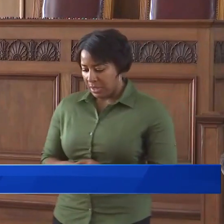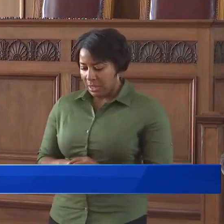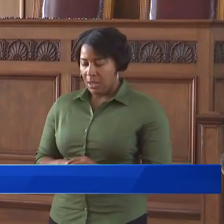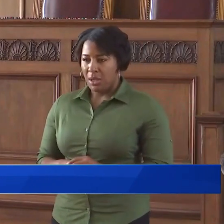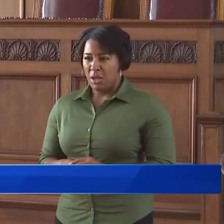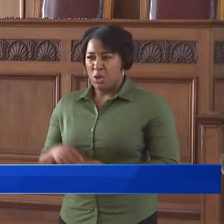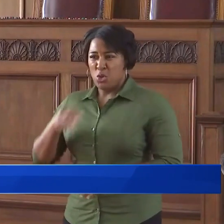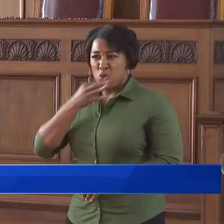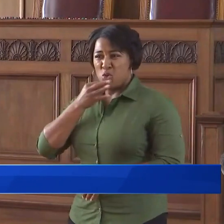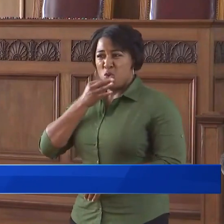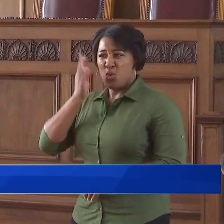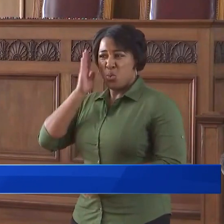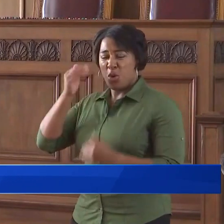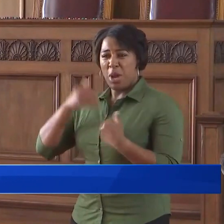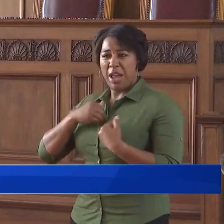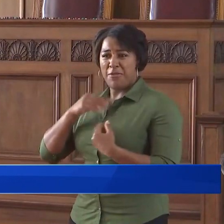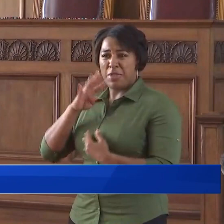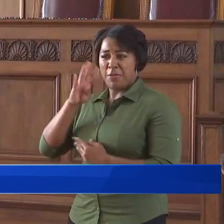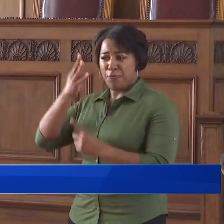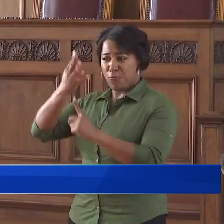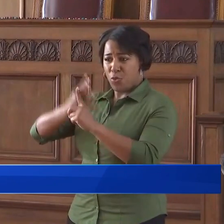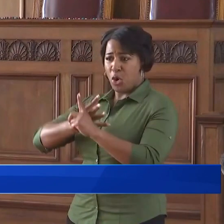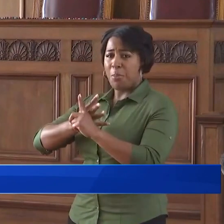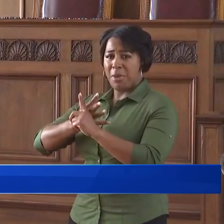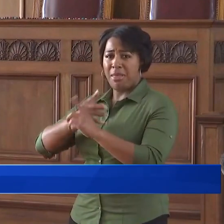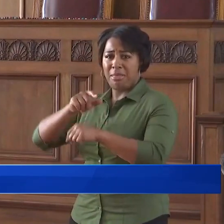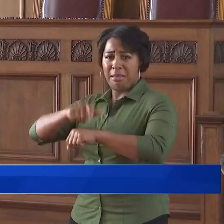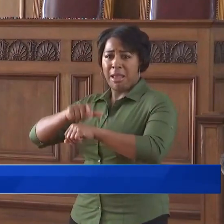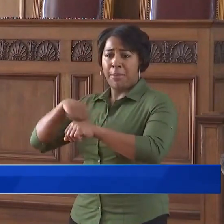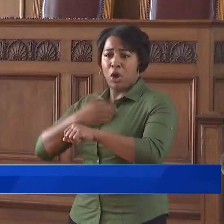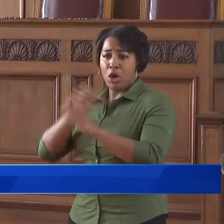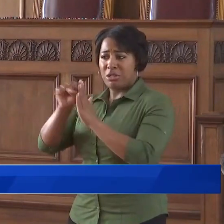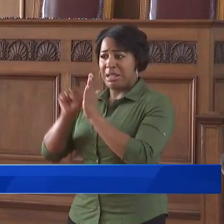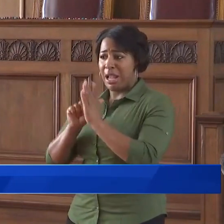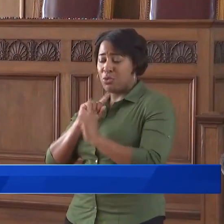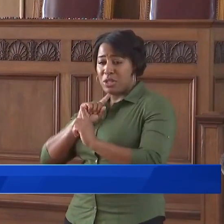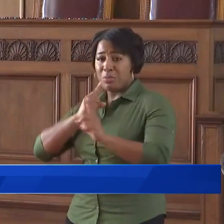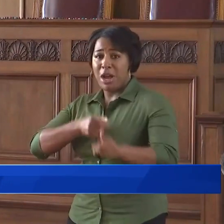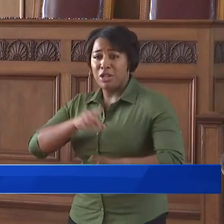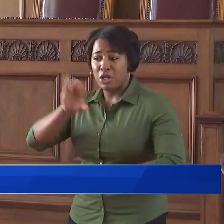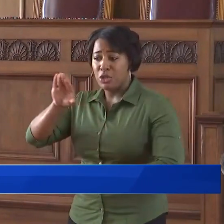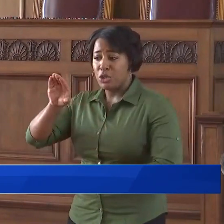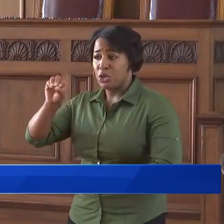CONSISTENT 6-FOOT DISTRANCE BETWEEN PEOPLE FROM DIFFERENT HOUSEHOLDS-----LIMITED